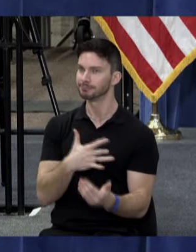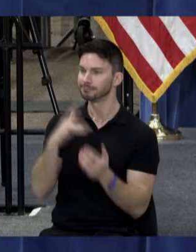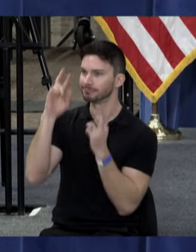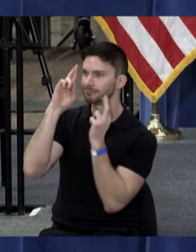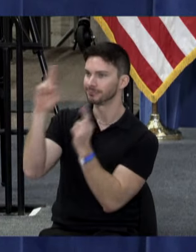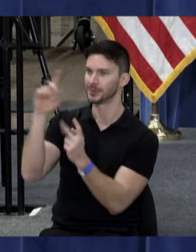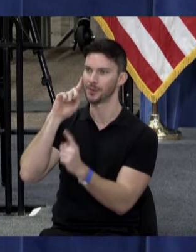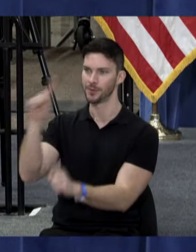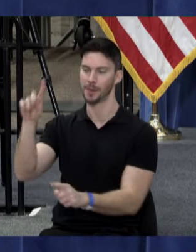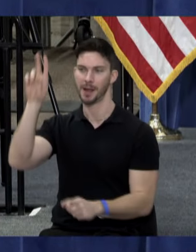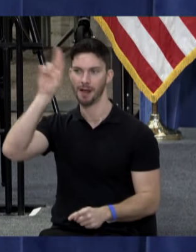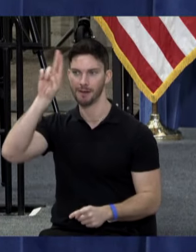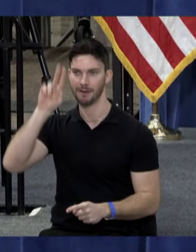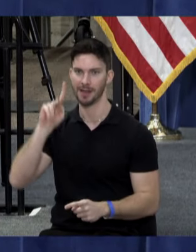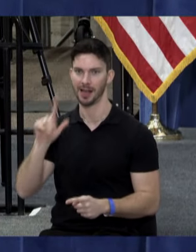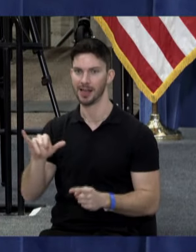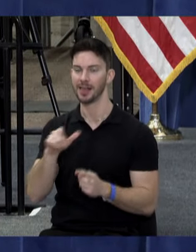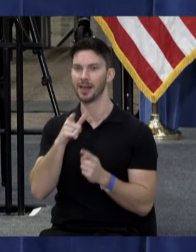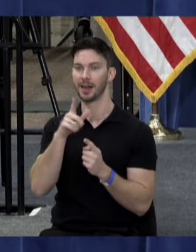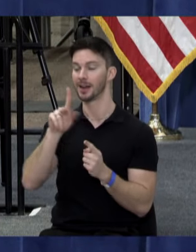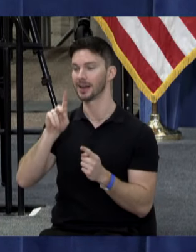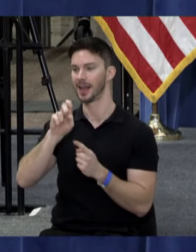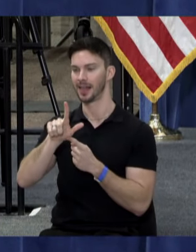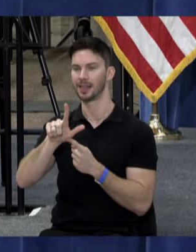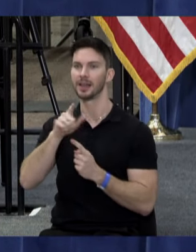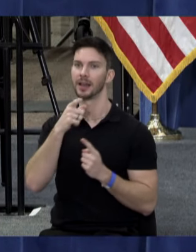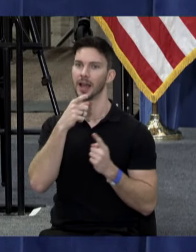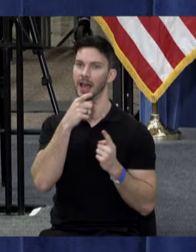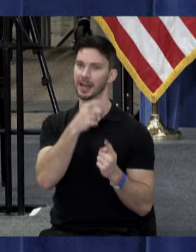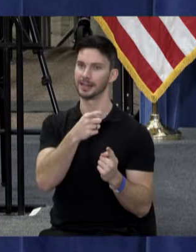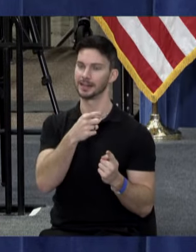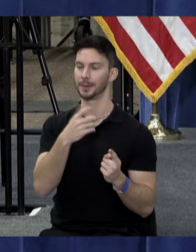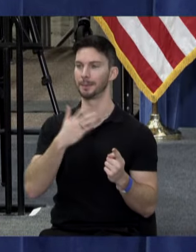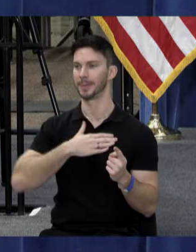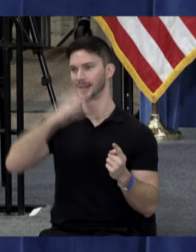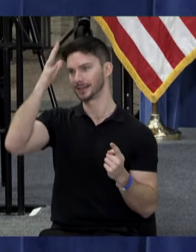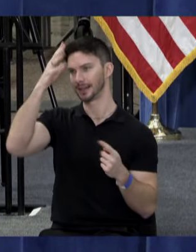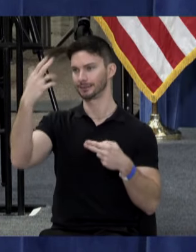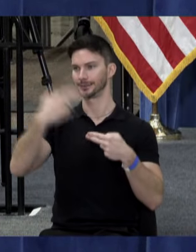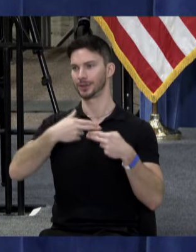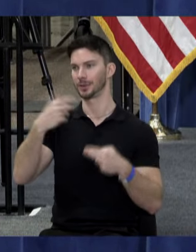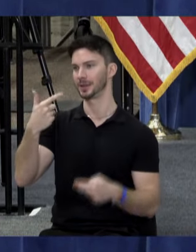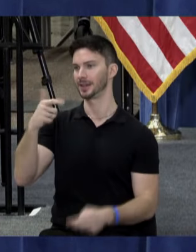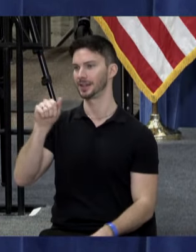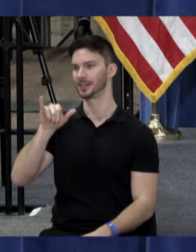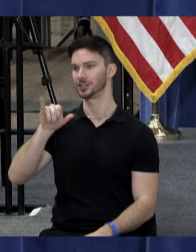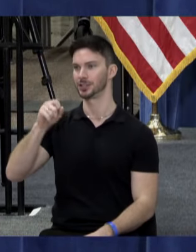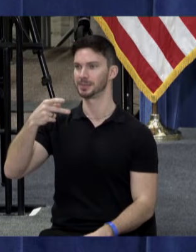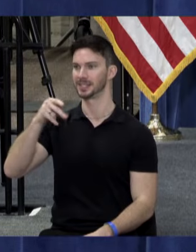that he had traveled all over the world, which my dad used to call me a gypsy, he -- I decided to